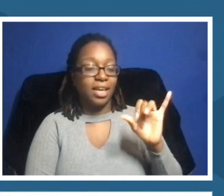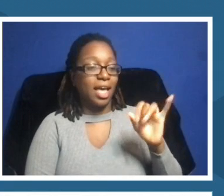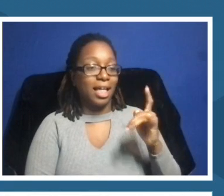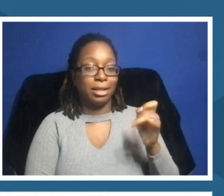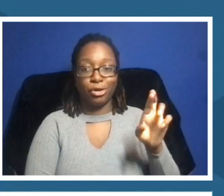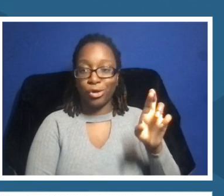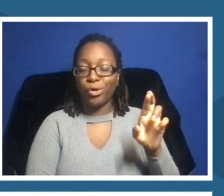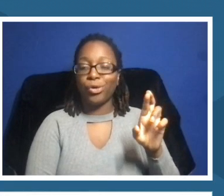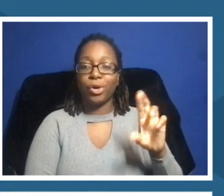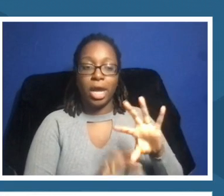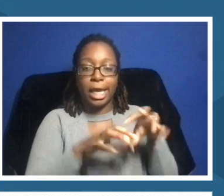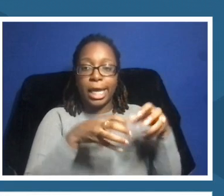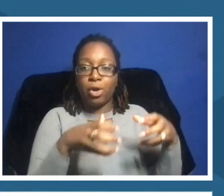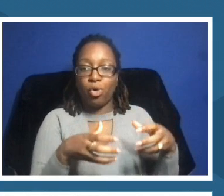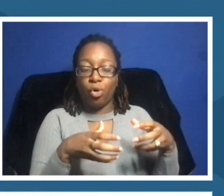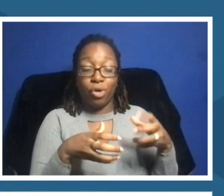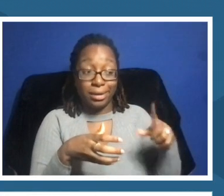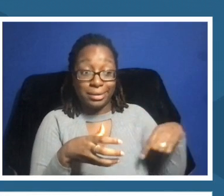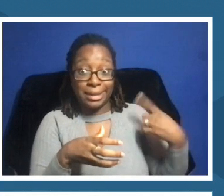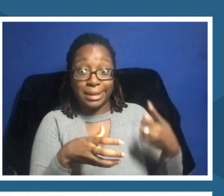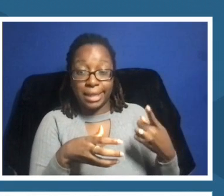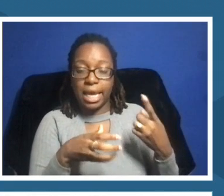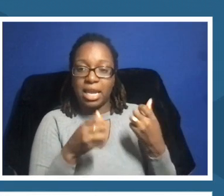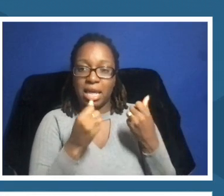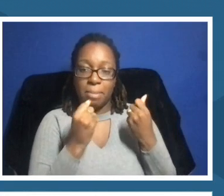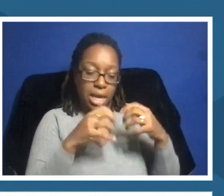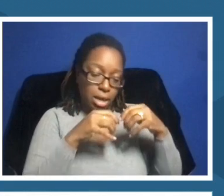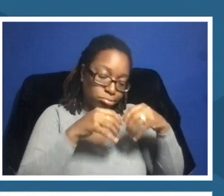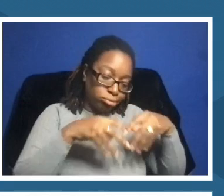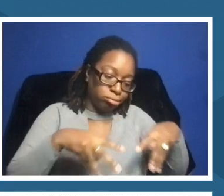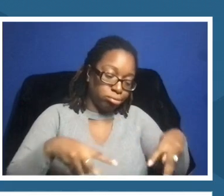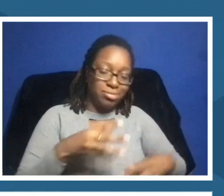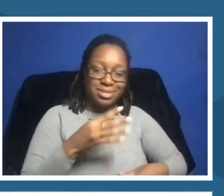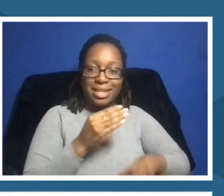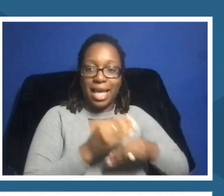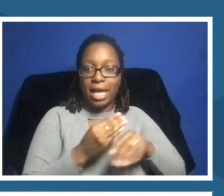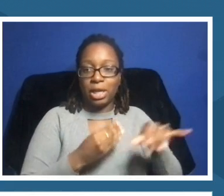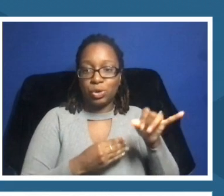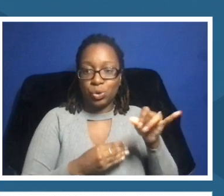of umbrella terms used to group our many